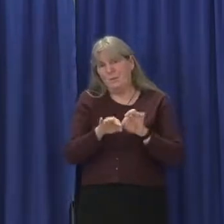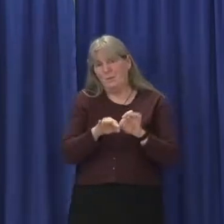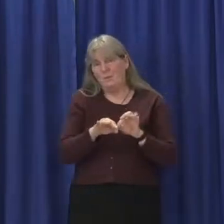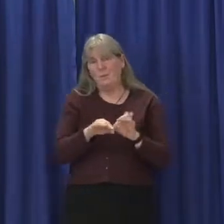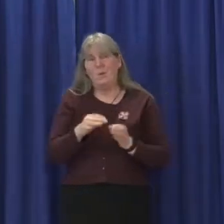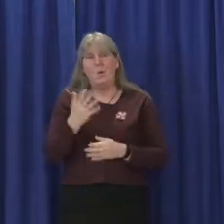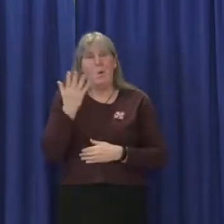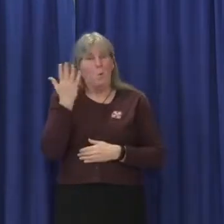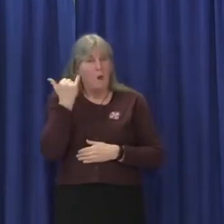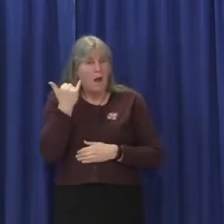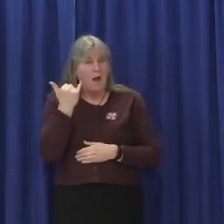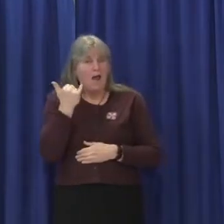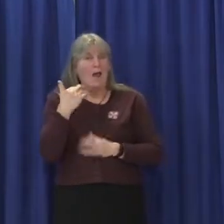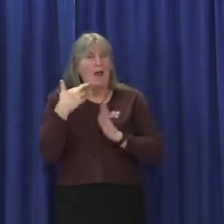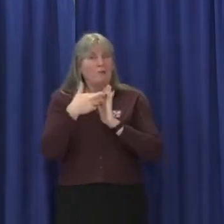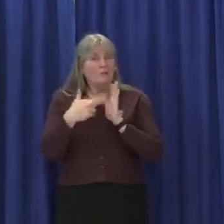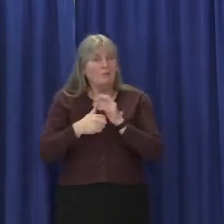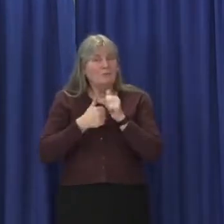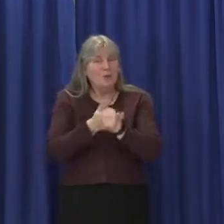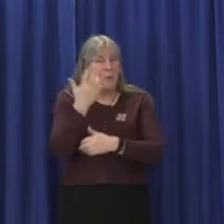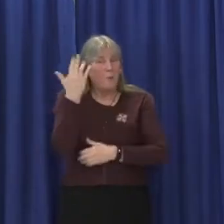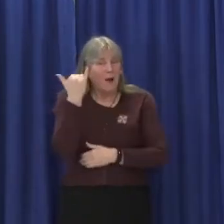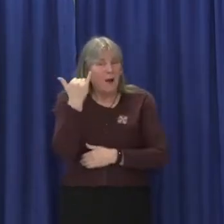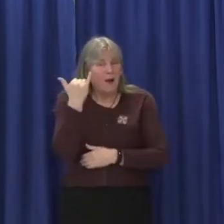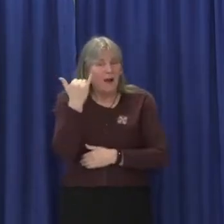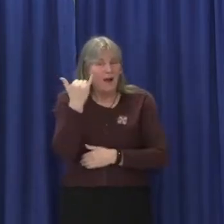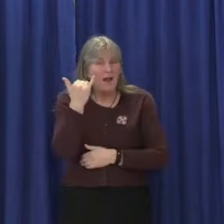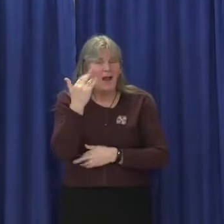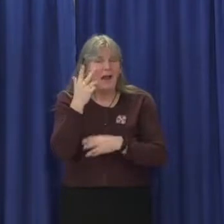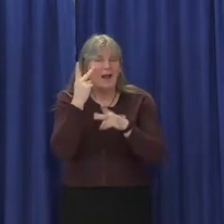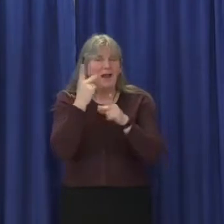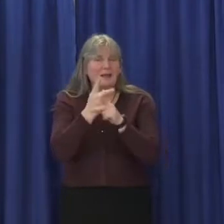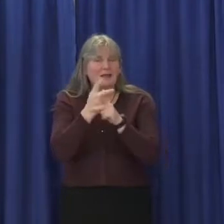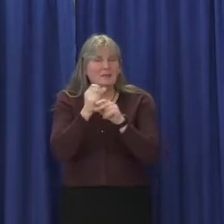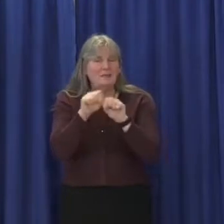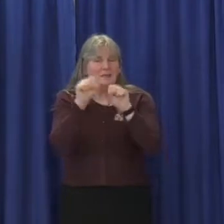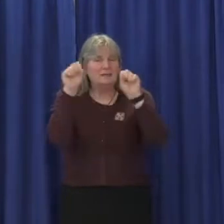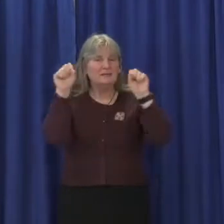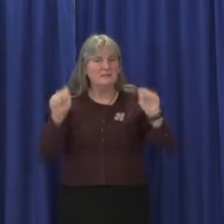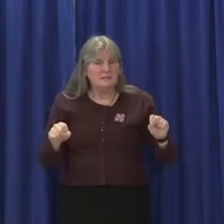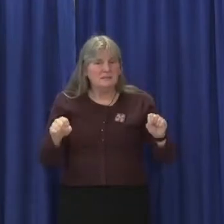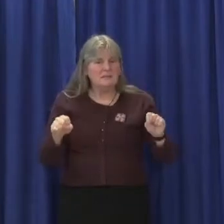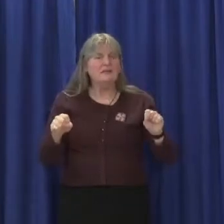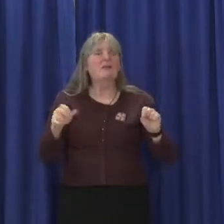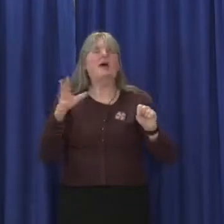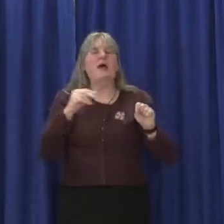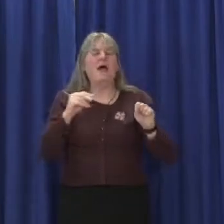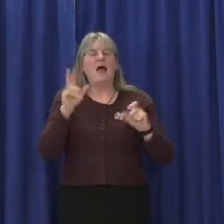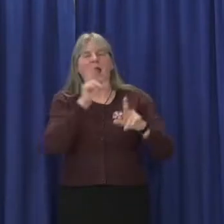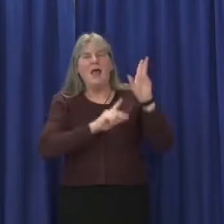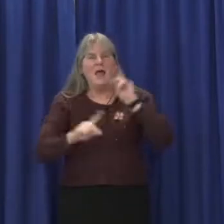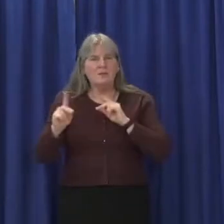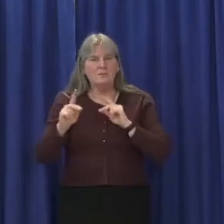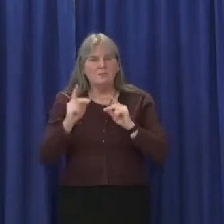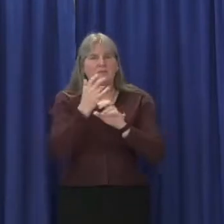we're following these measures, and those are to keep our systems and society running during a very challenging wave